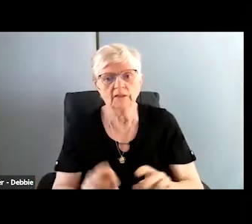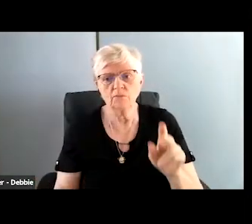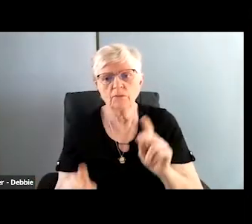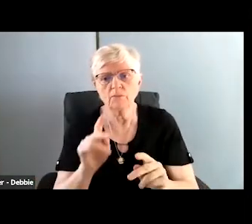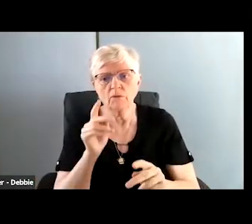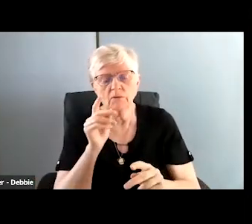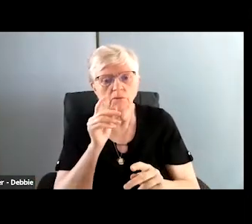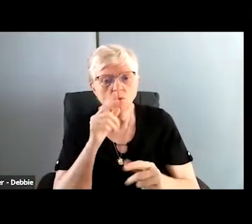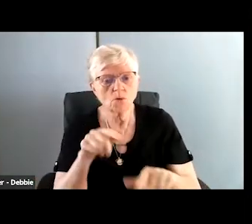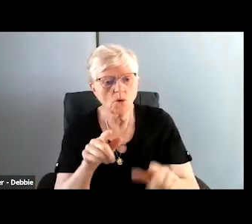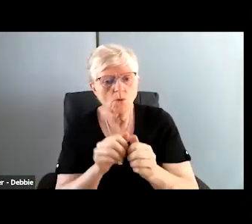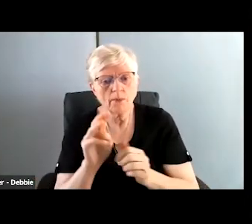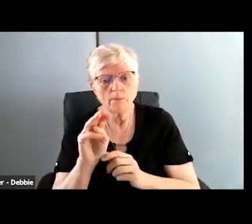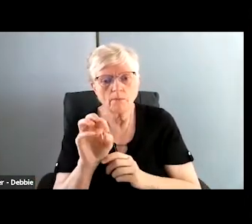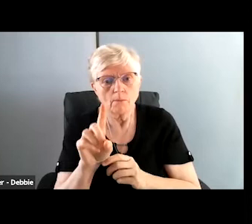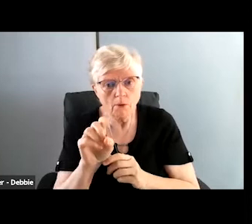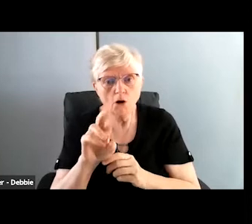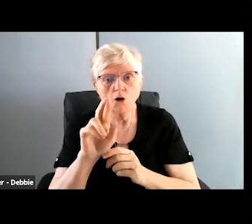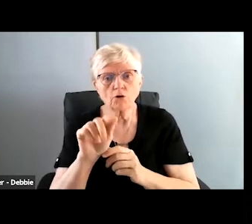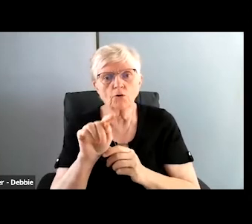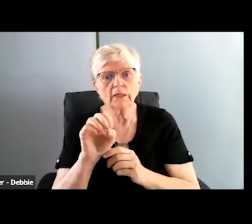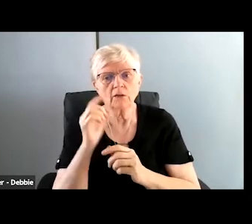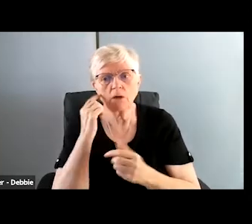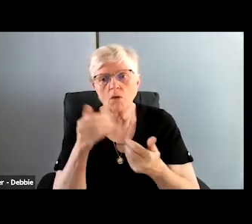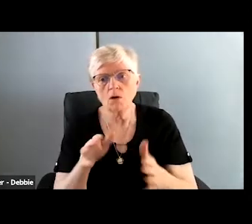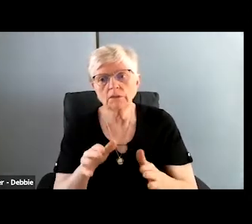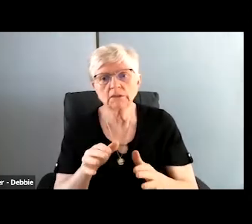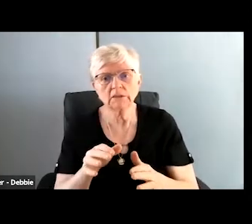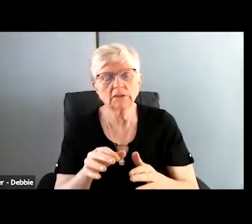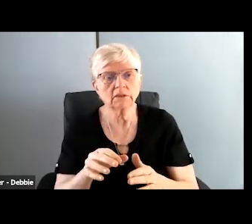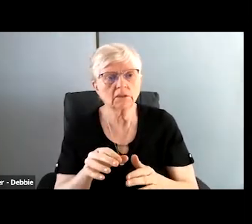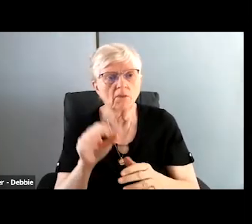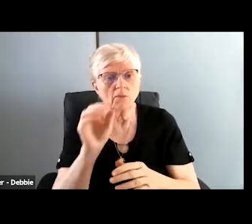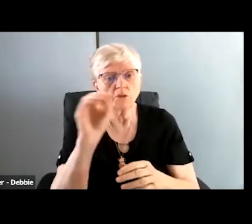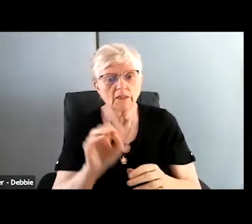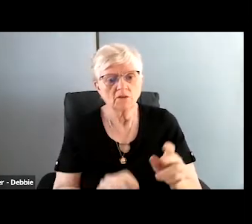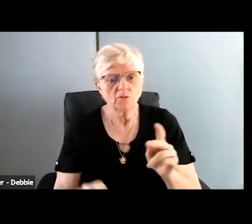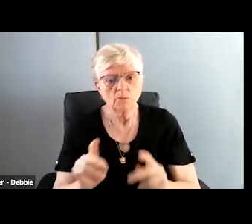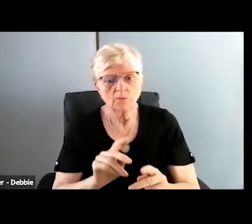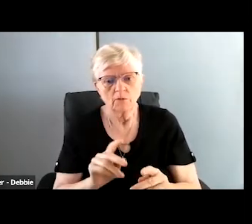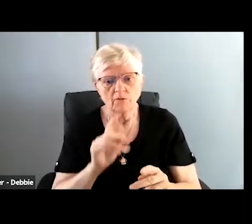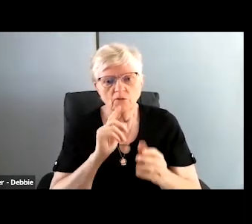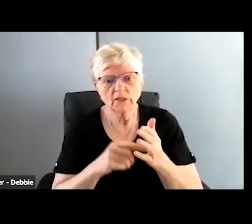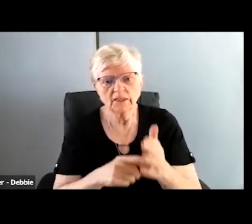, WE'LL GO WITH MODERATE HEARING LOSS, SO THE PERCENTAGE OF PEOPLE WE'LL GO WITH MODERATE HEARING LOSS, SO THE PERCENTAGE OF WITH MODERATE HEARING LOSS, FOR EXAMPLE, WHO FOUND IT VERY PEOPLE WITH MODERATE HEARING LOSS, FOR EXAMPLE, WHO FOUND IT